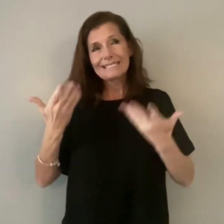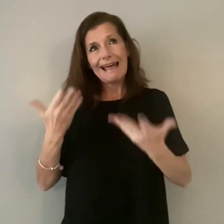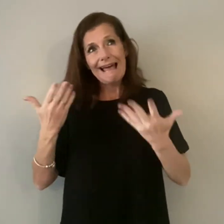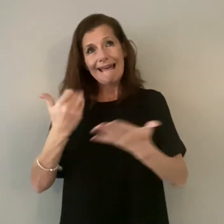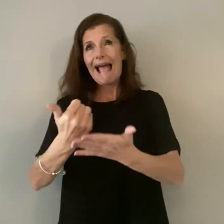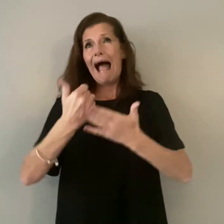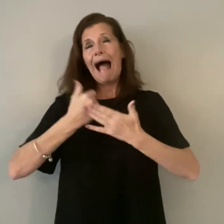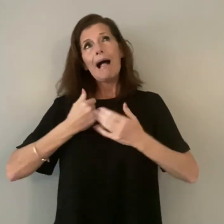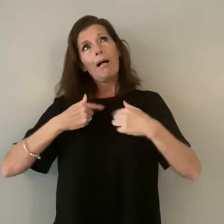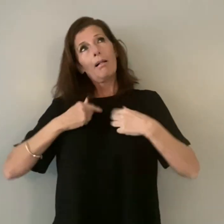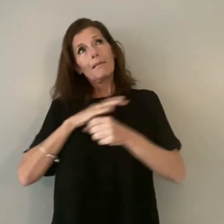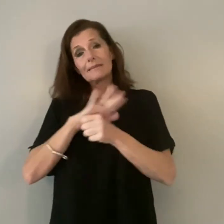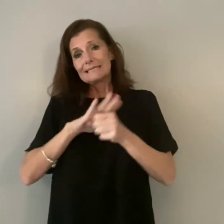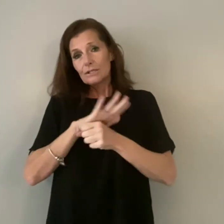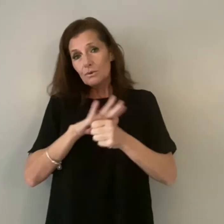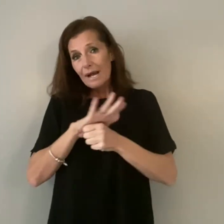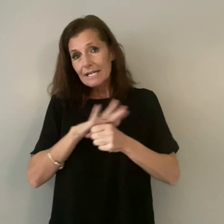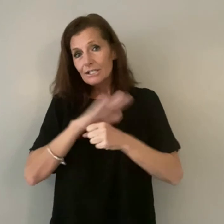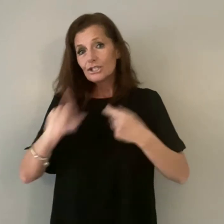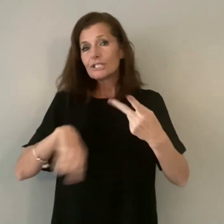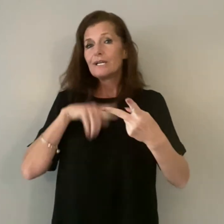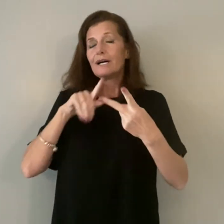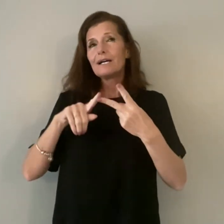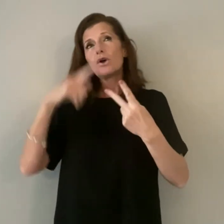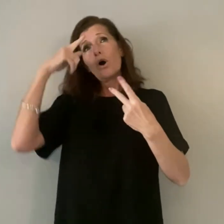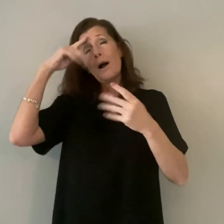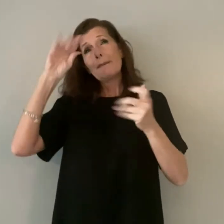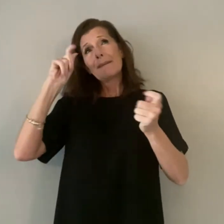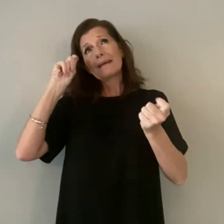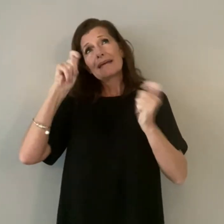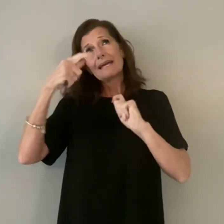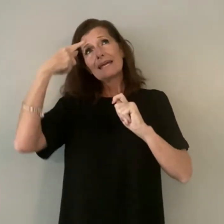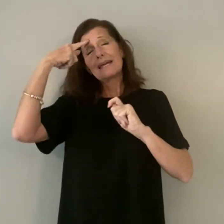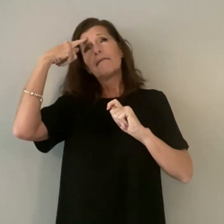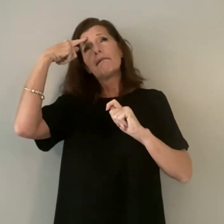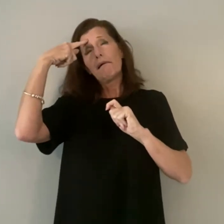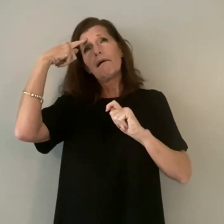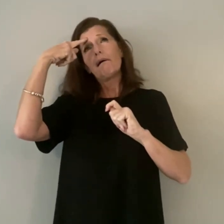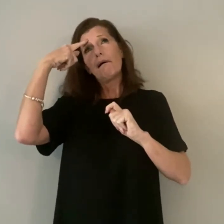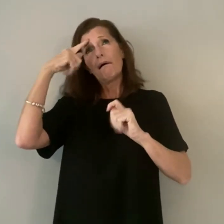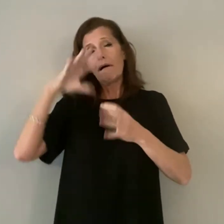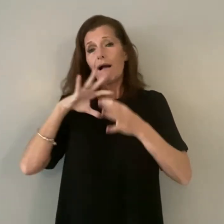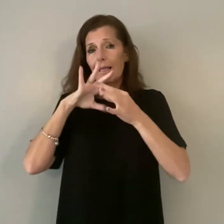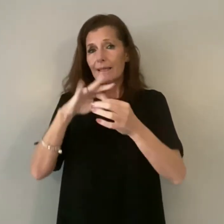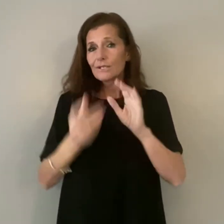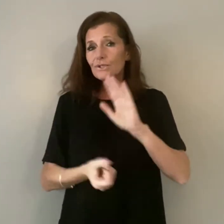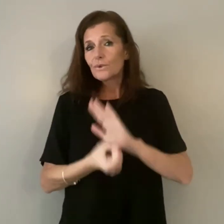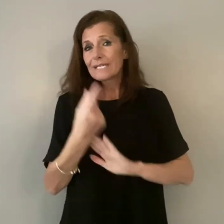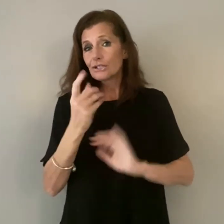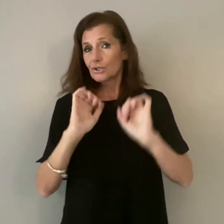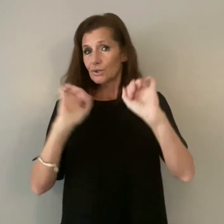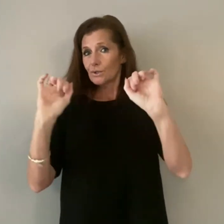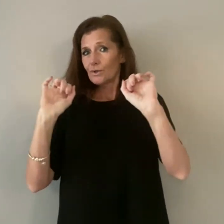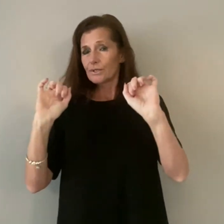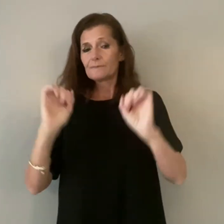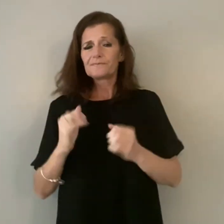that might help them with the situation that they're dealing with, or just shift their thinking a little bit around some of the issues that they've got.